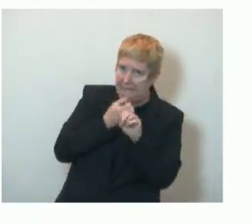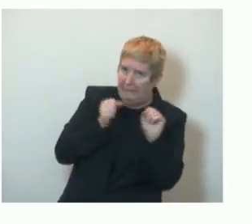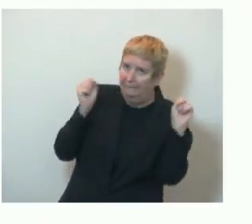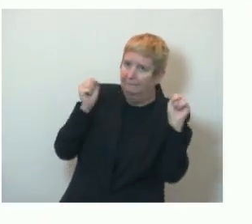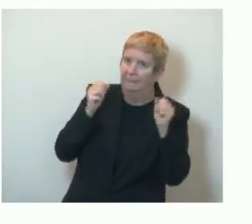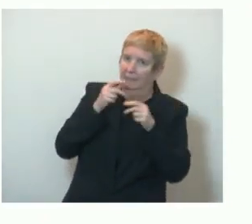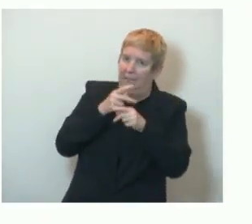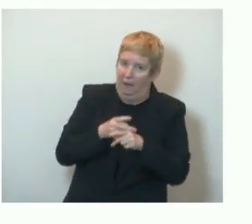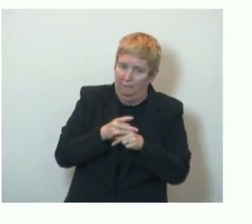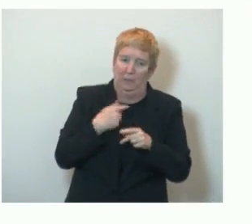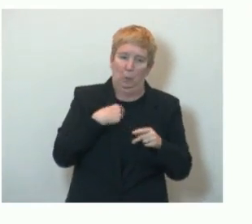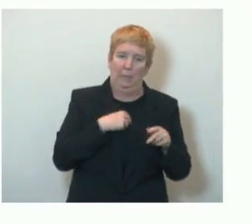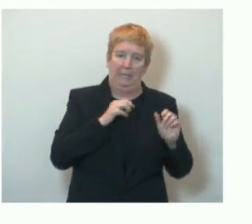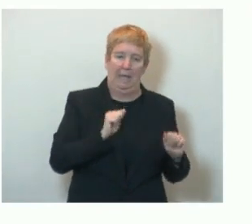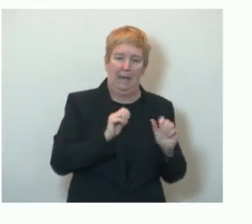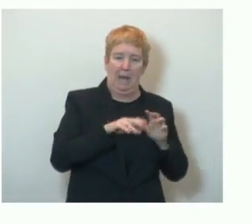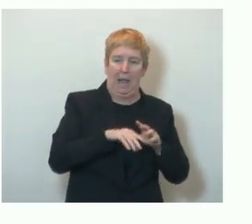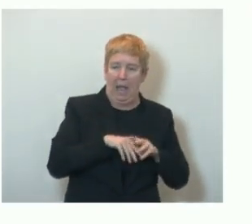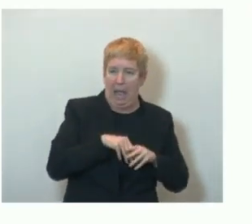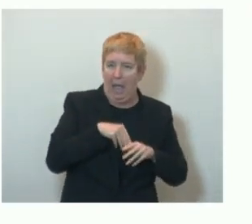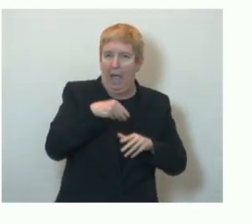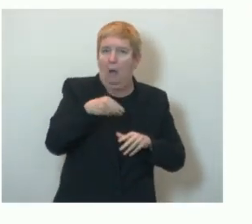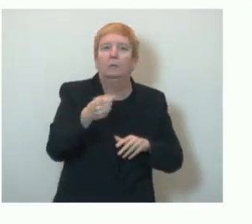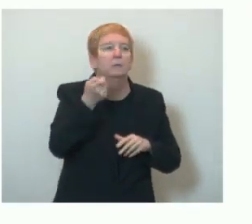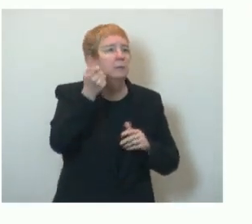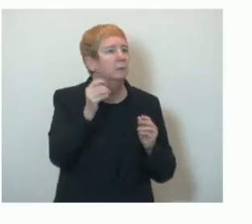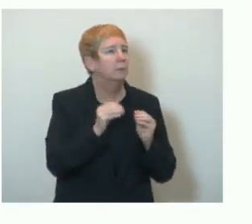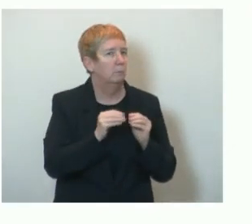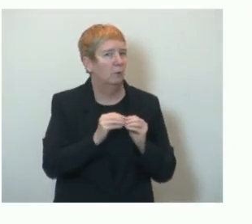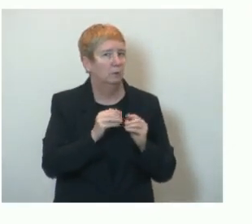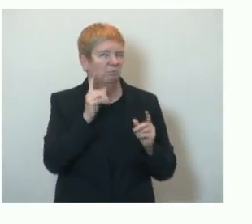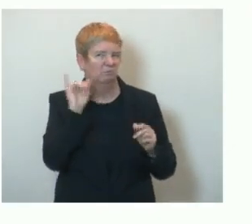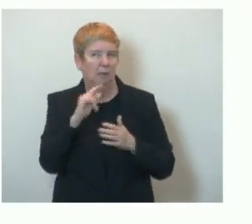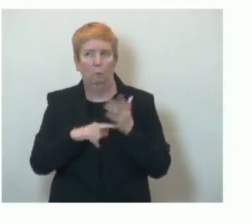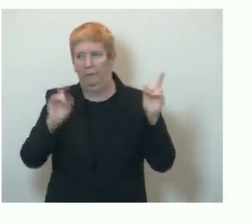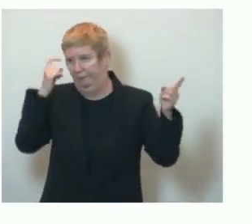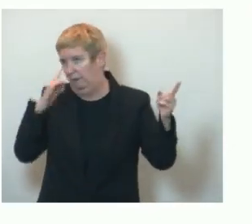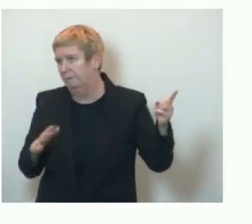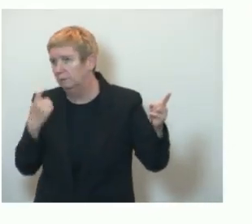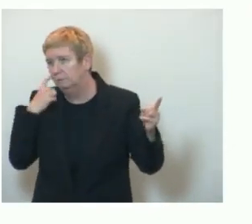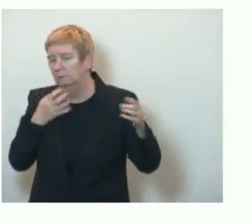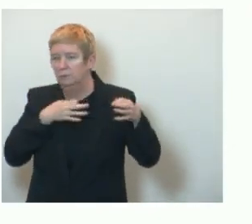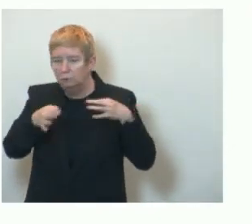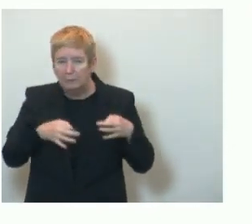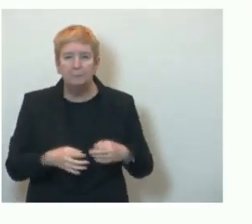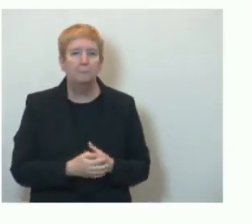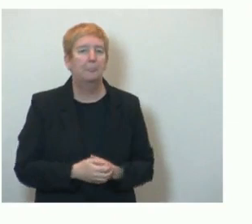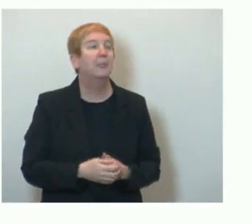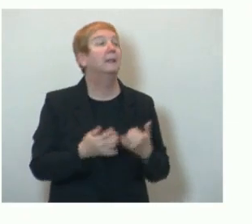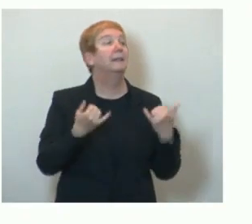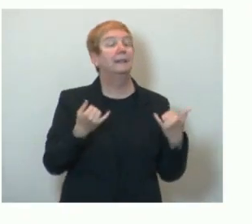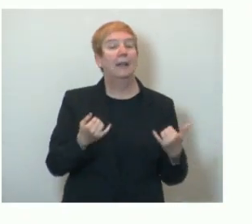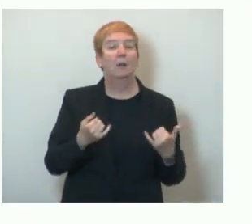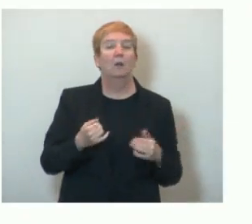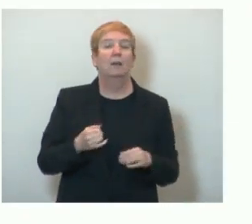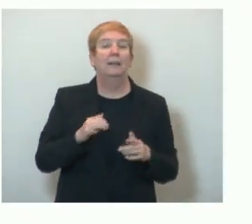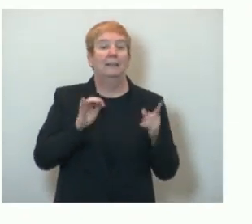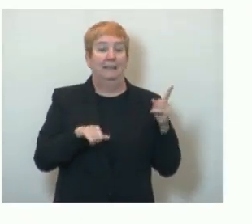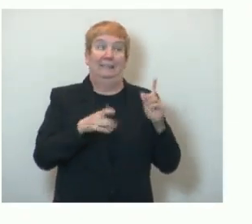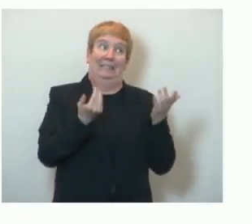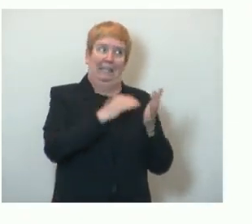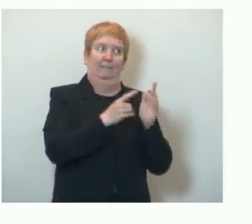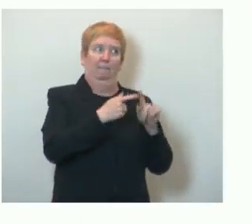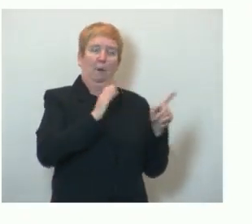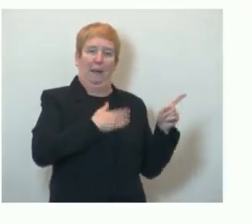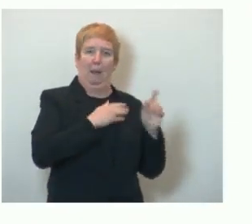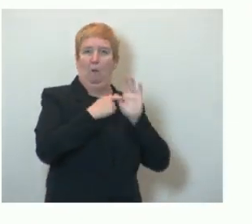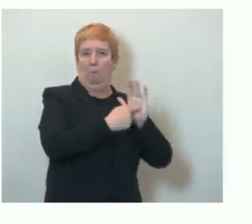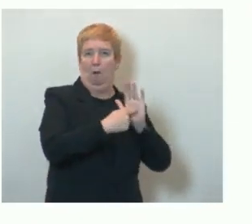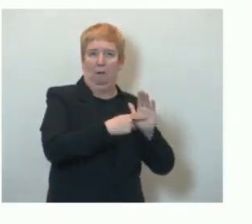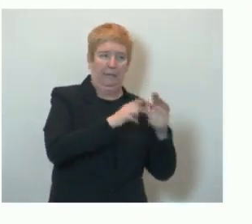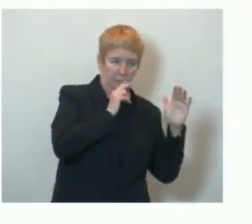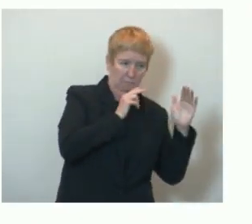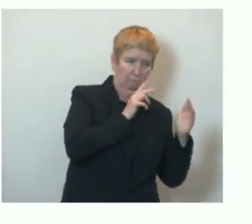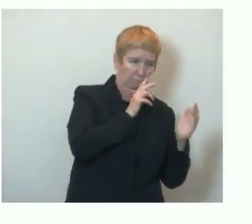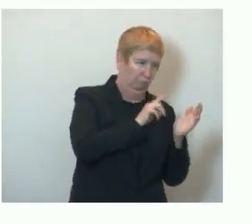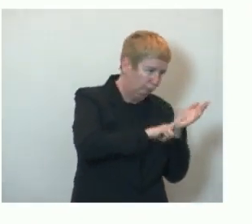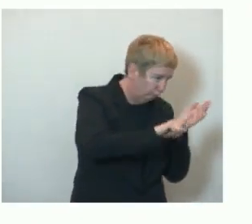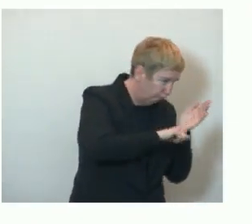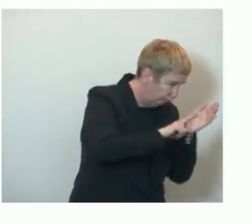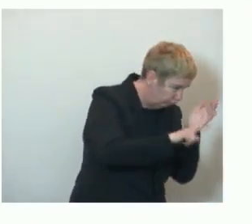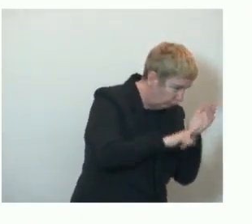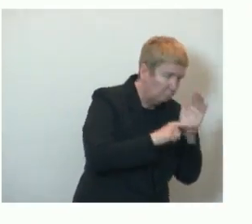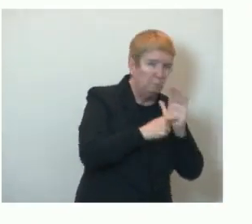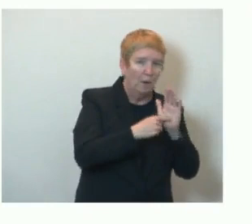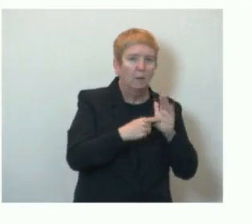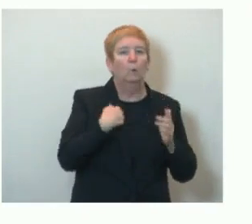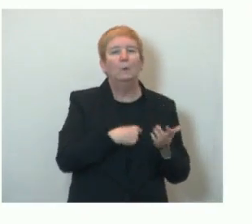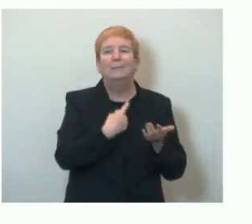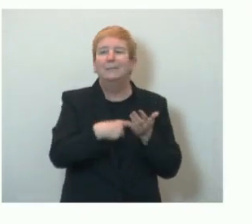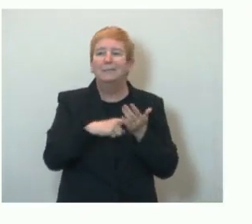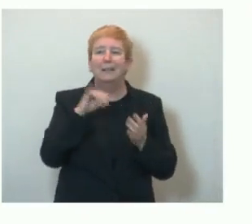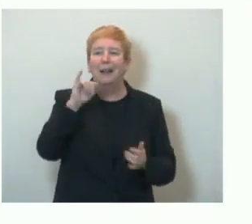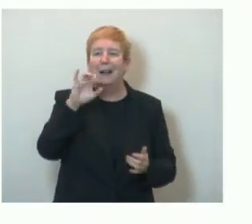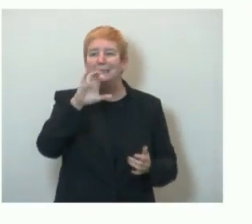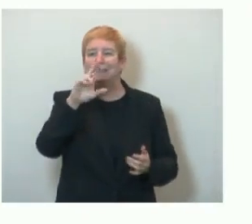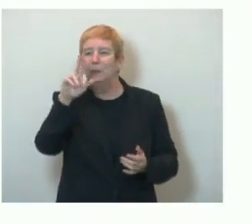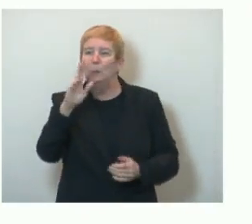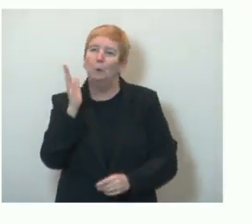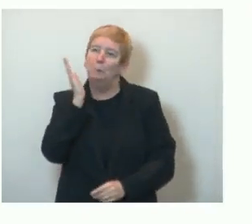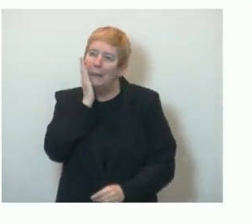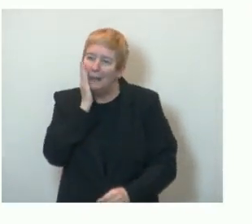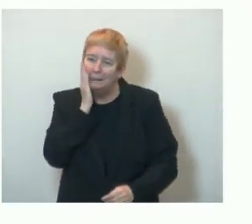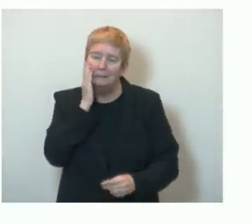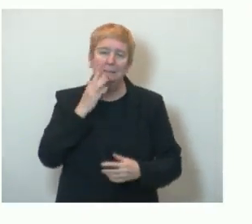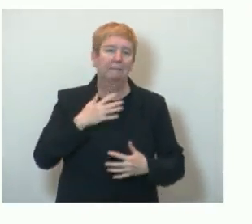GREEN LINE WITH EXTREME CARE, WE MAY BE ABLE TO SAFELY BEGIN TO GET OUT A LITTLE BIT MORE AS THE GOVERNOR DESCRIBED NOW IF I MIGHT PLEASE HAVE THE NEXT SLIDE THIS IS DIRECTLY FROM OUR